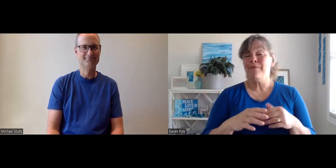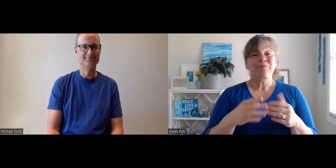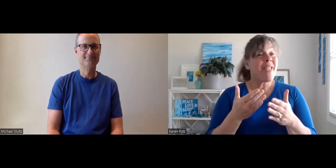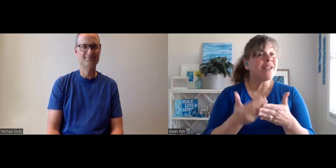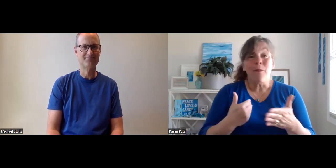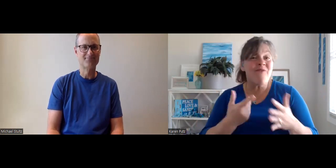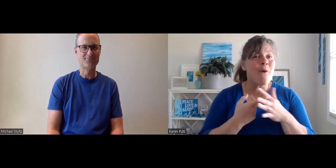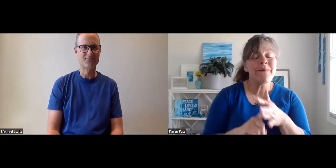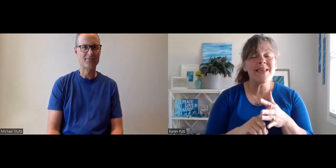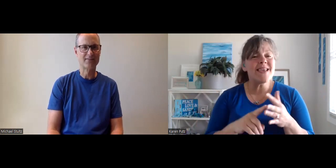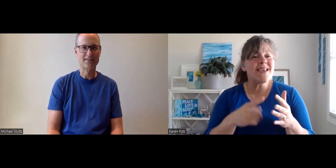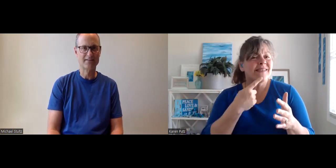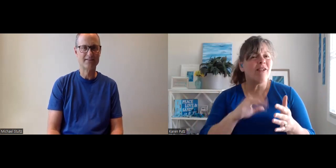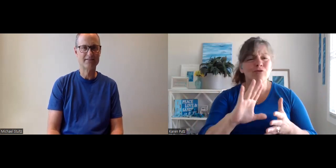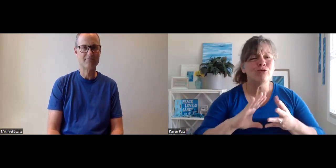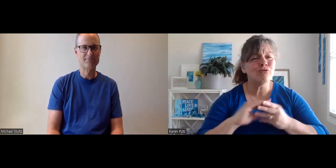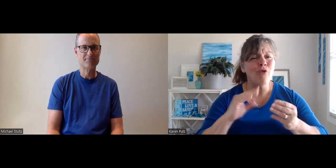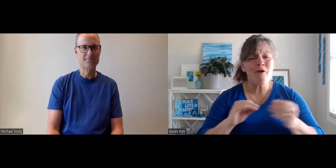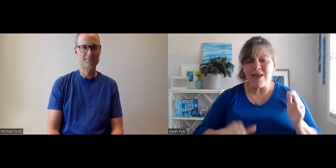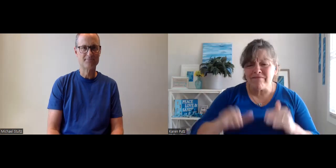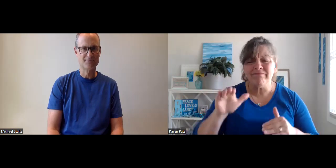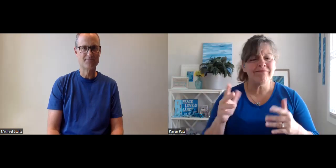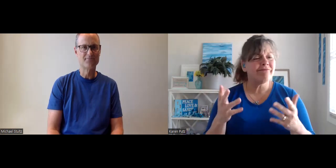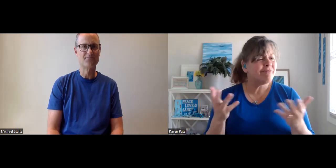So before we begin, so tell me your story, how you grew up.